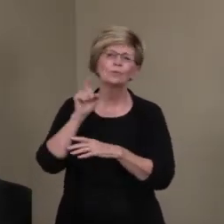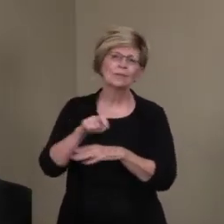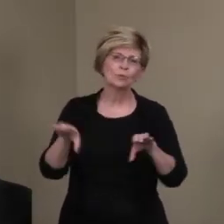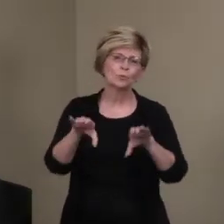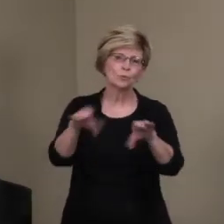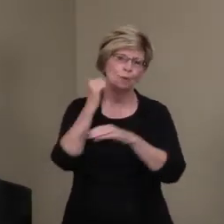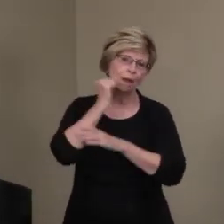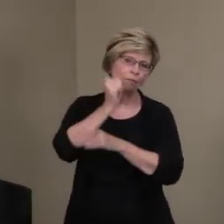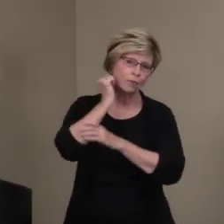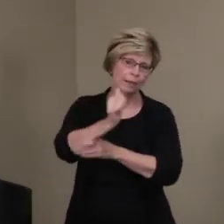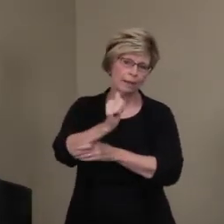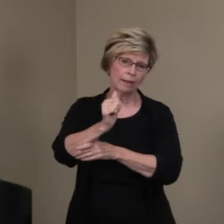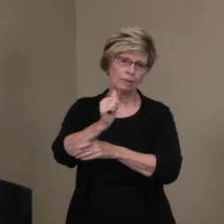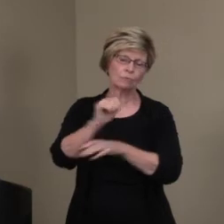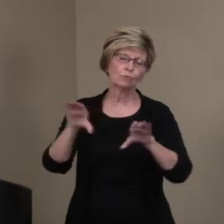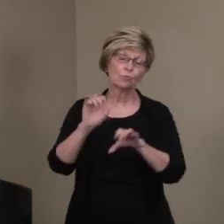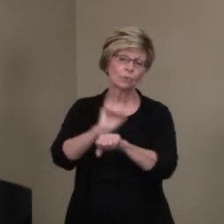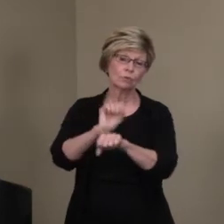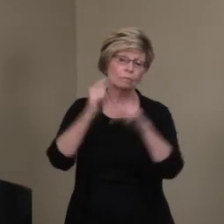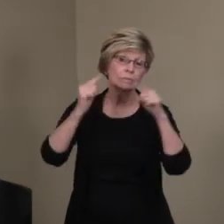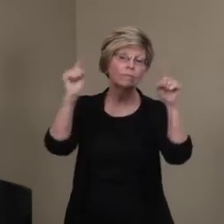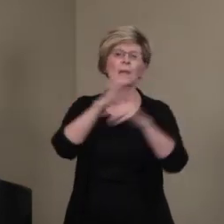you know what do they need to do every day what are their skills are required